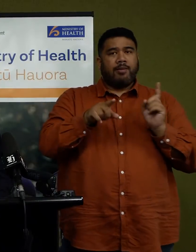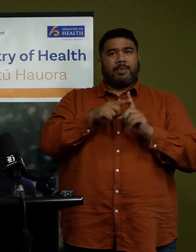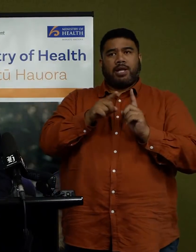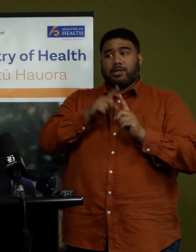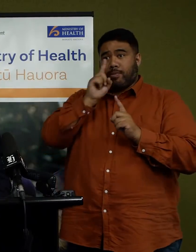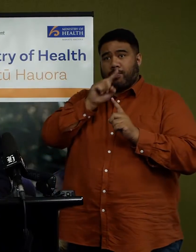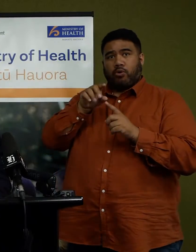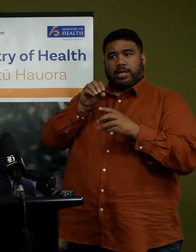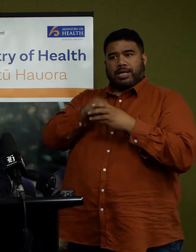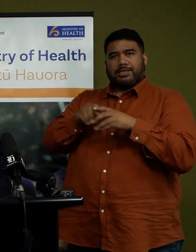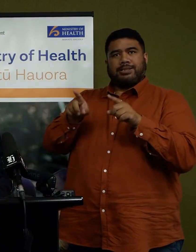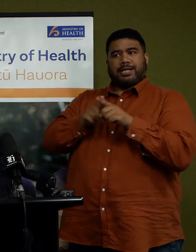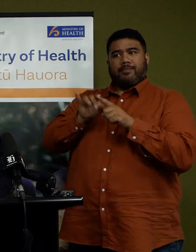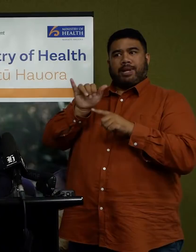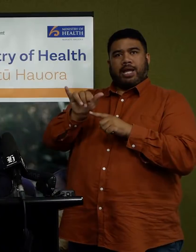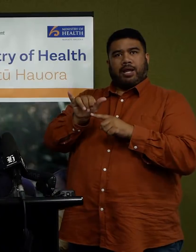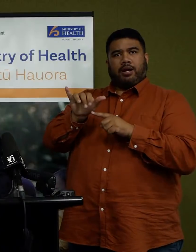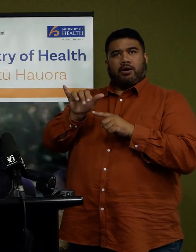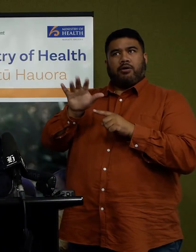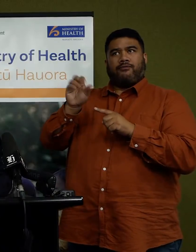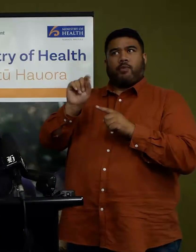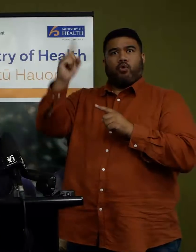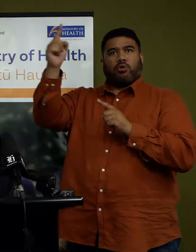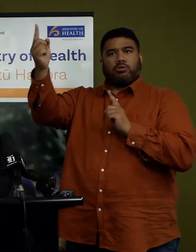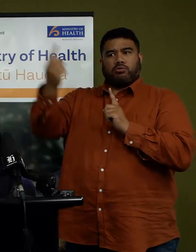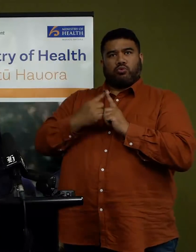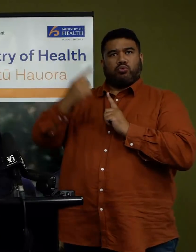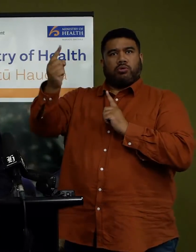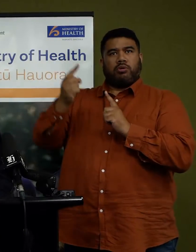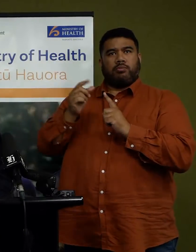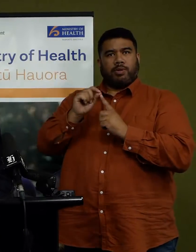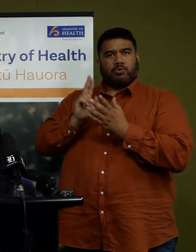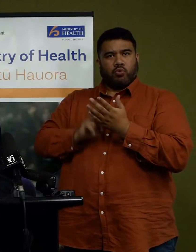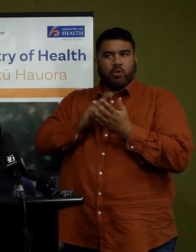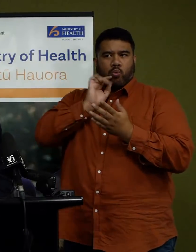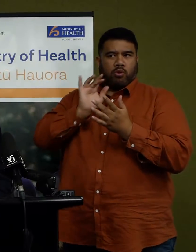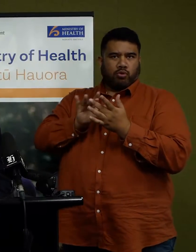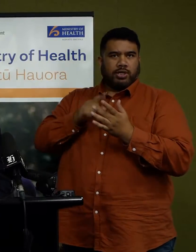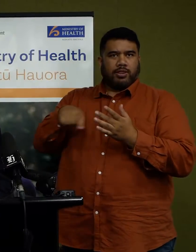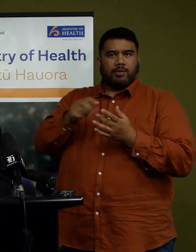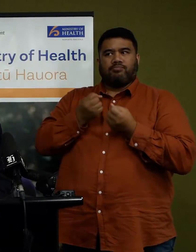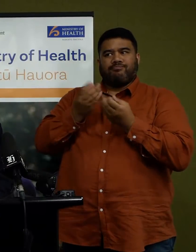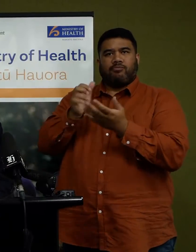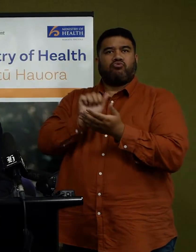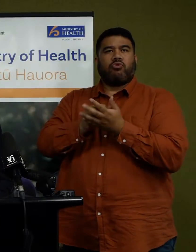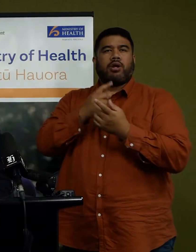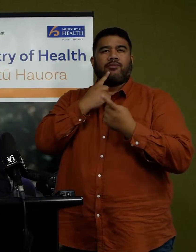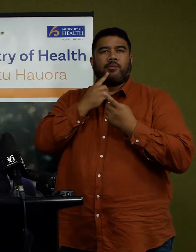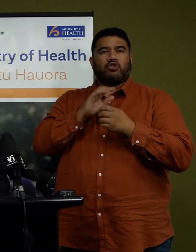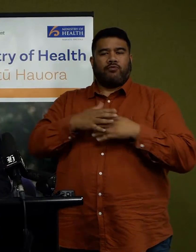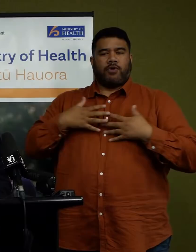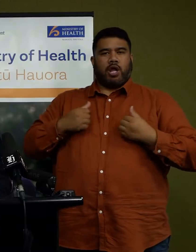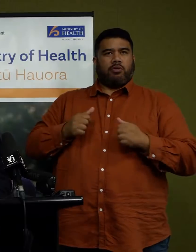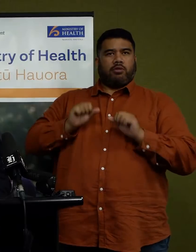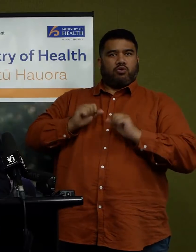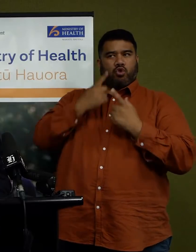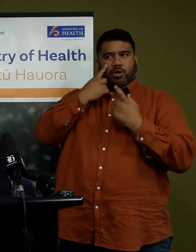on the flight to provide relevant information. And we are working very closely with Air New Zealand